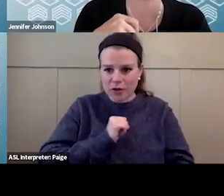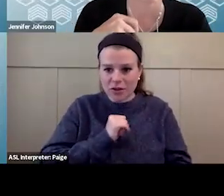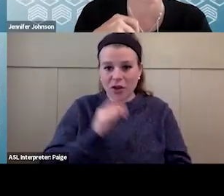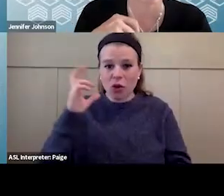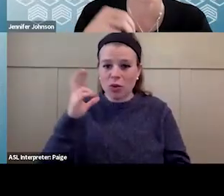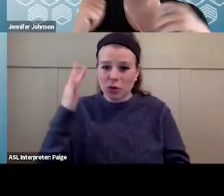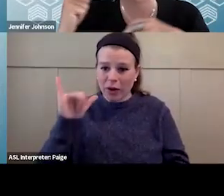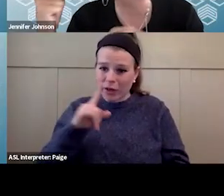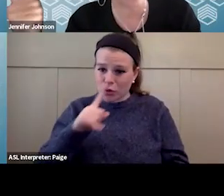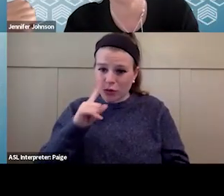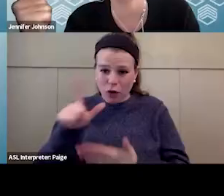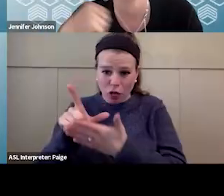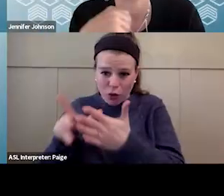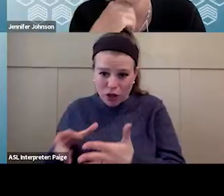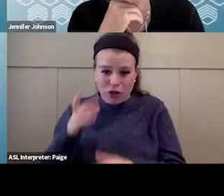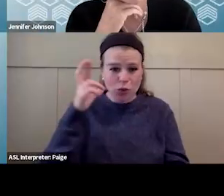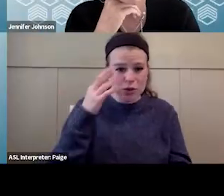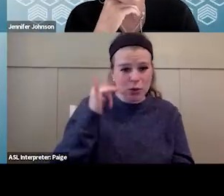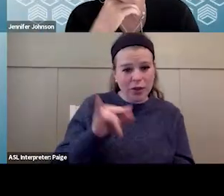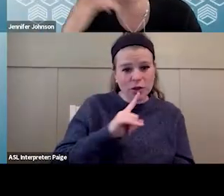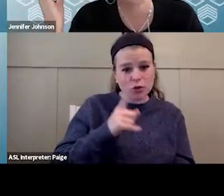for lawyers, and there are reasons why that's true for law enforcement that